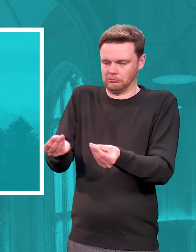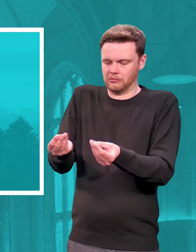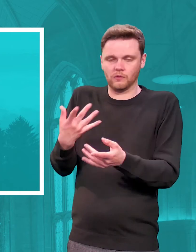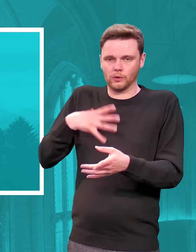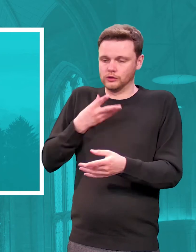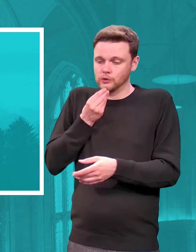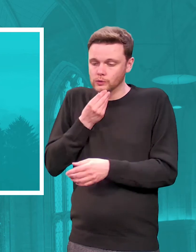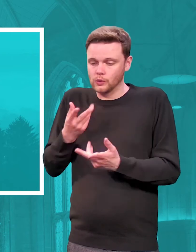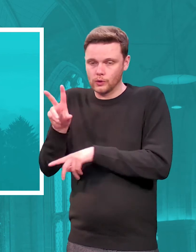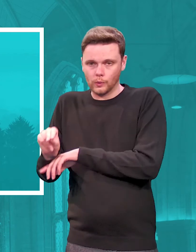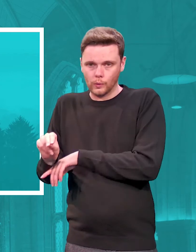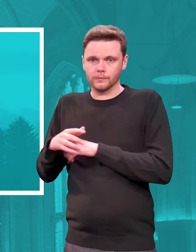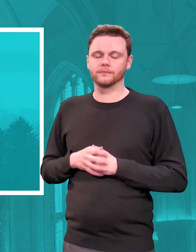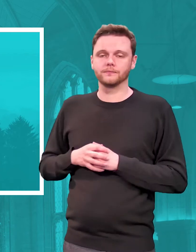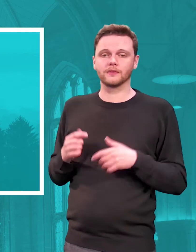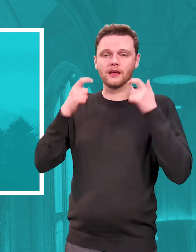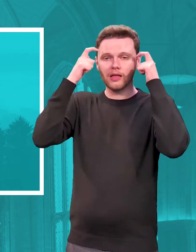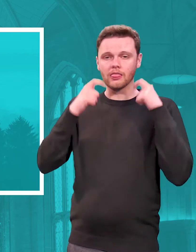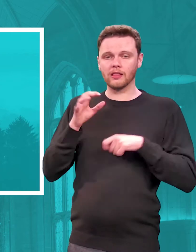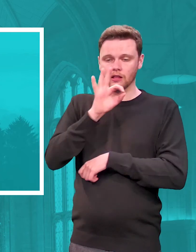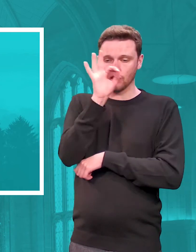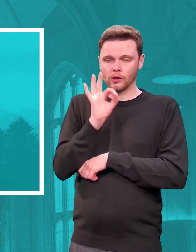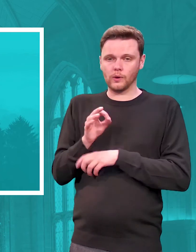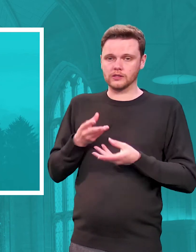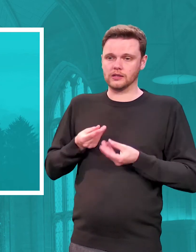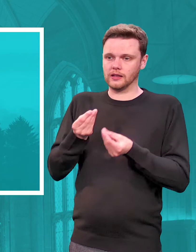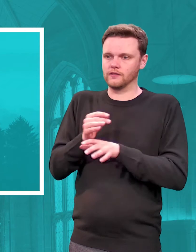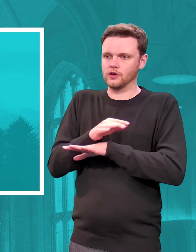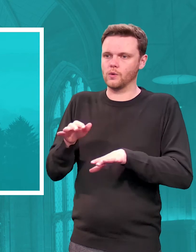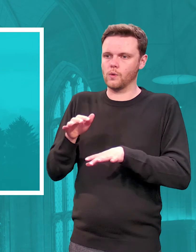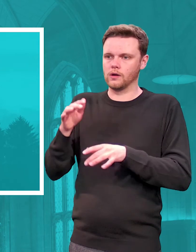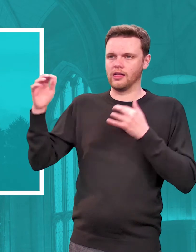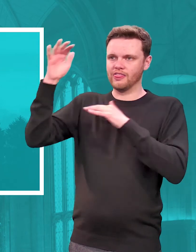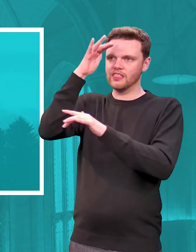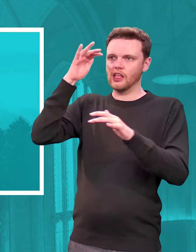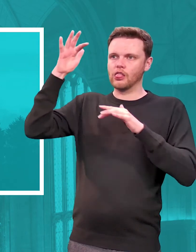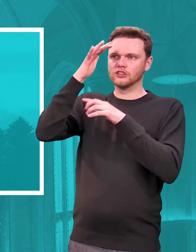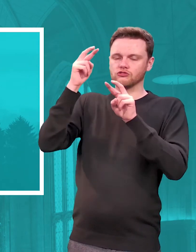The Legal Questions Committee offers no theological reflection on the matter.